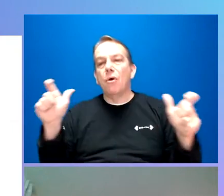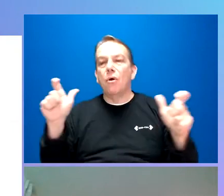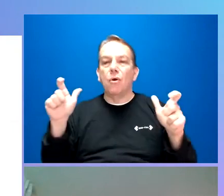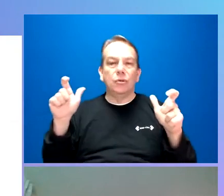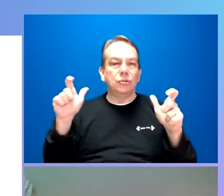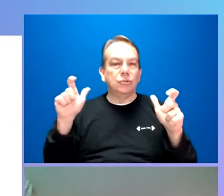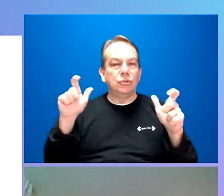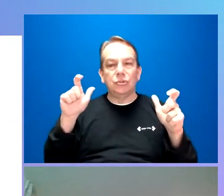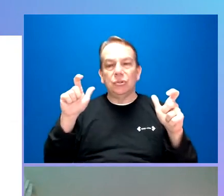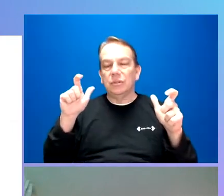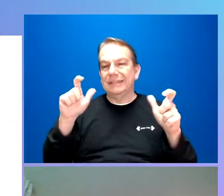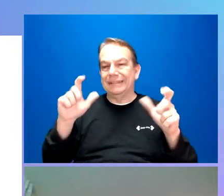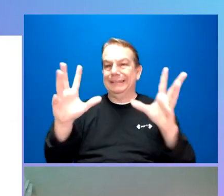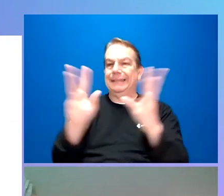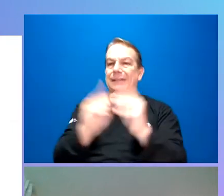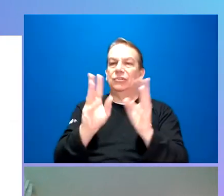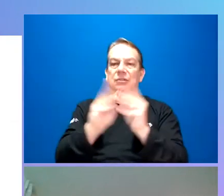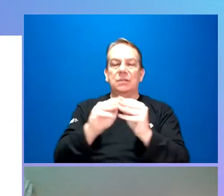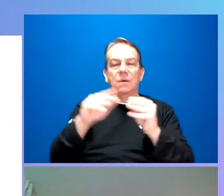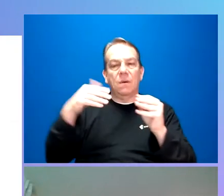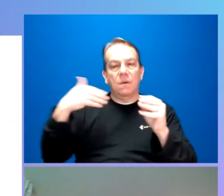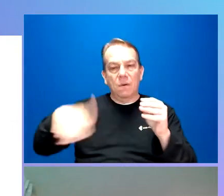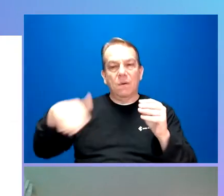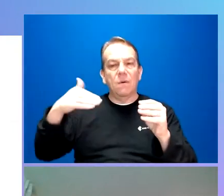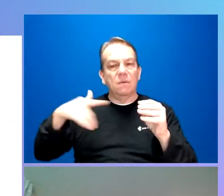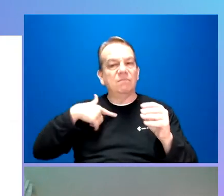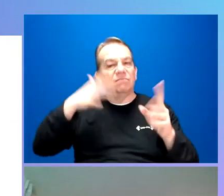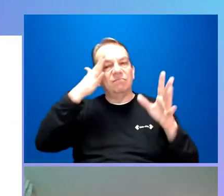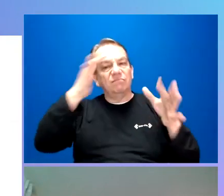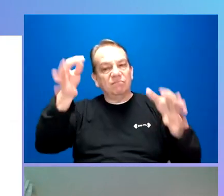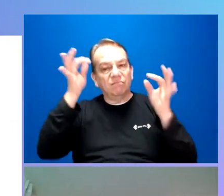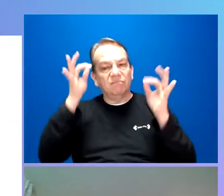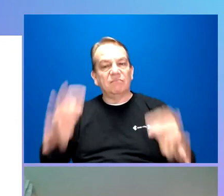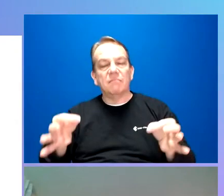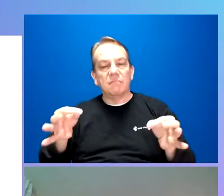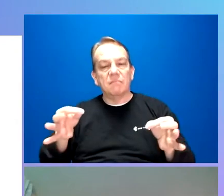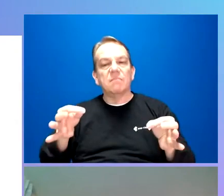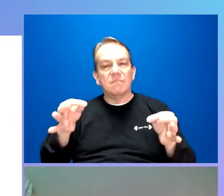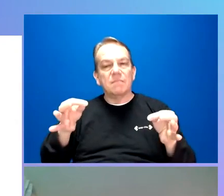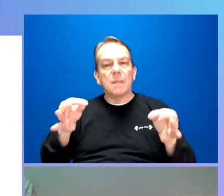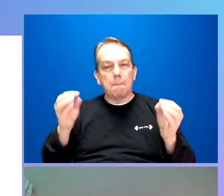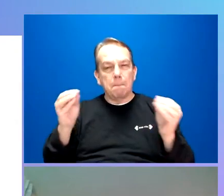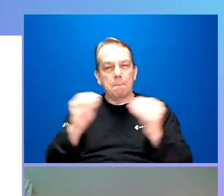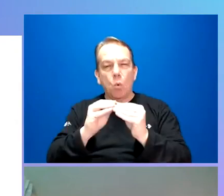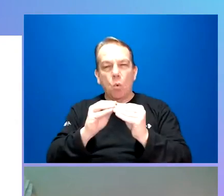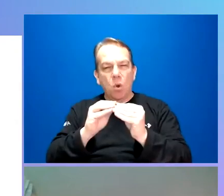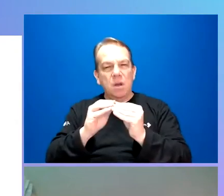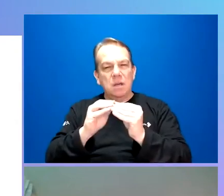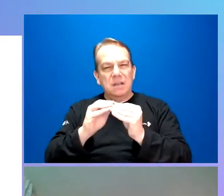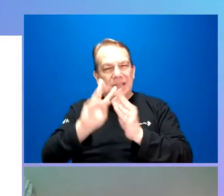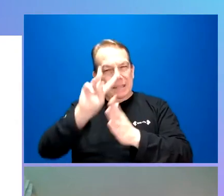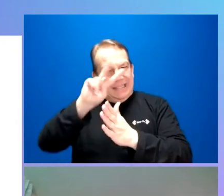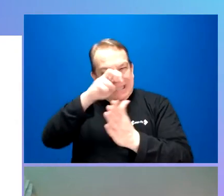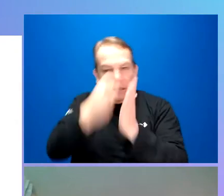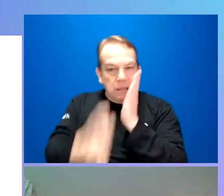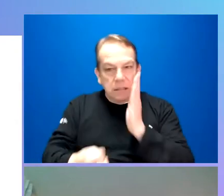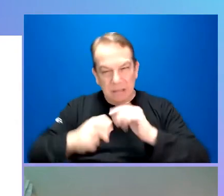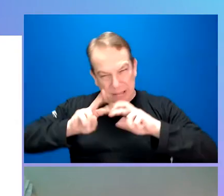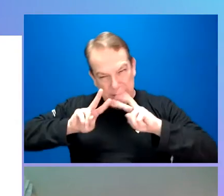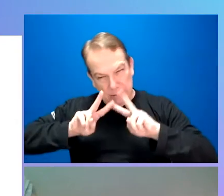sessions, we decided to go down